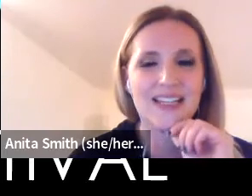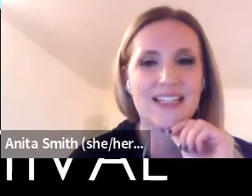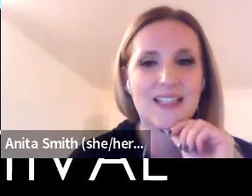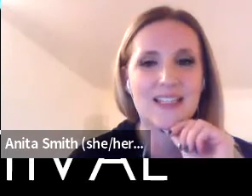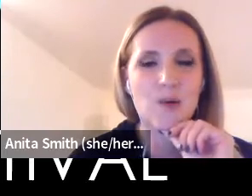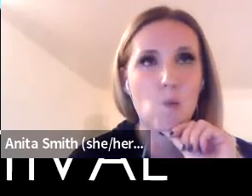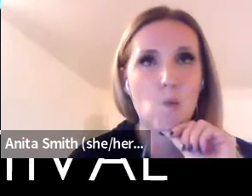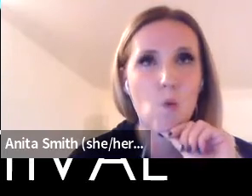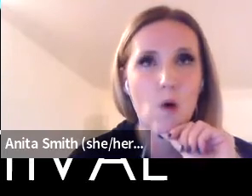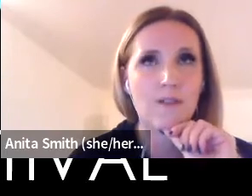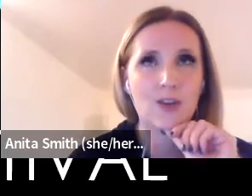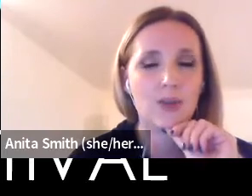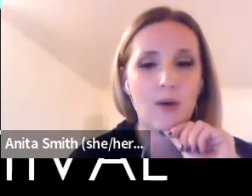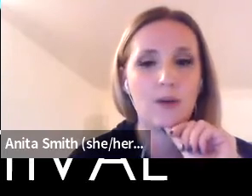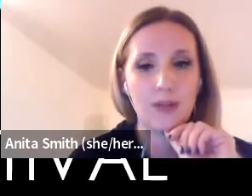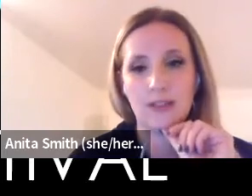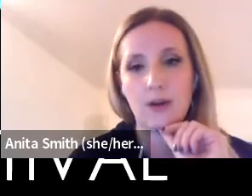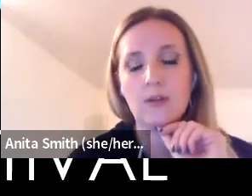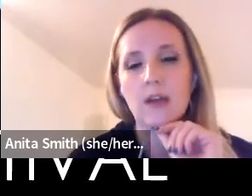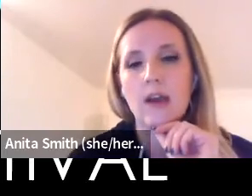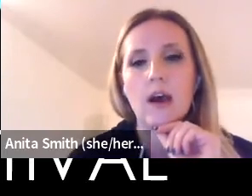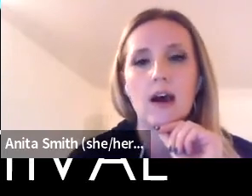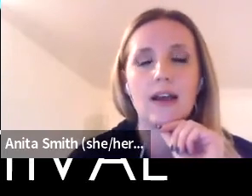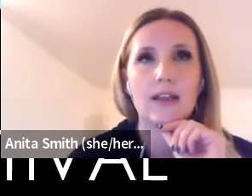It is the one venue that we build out.